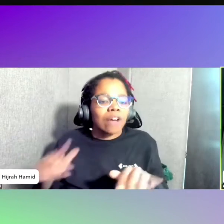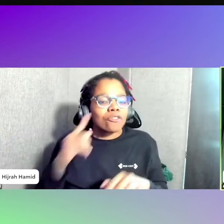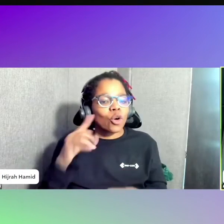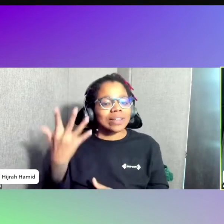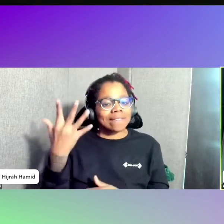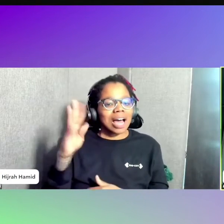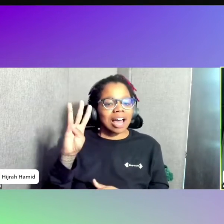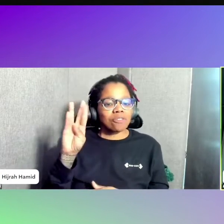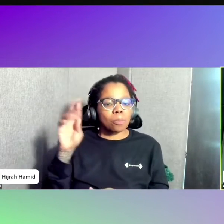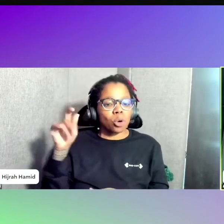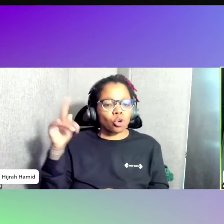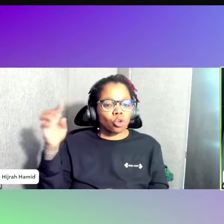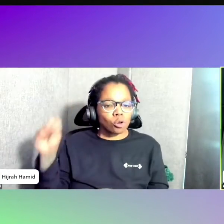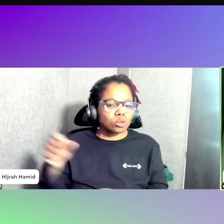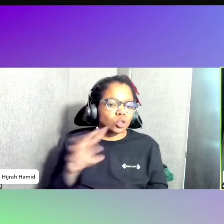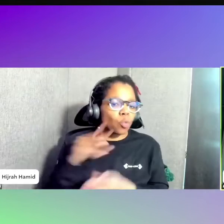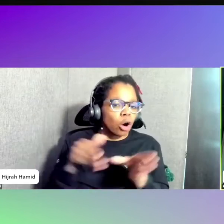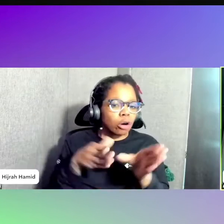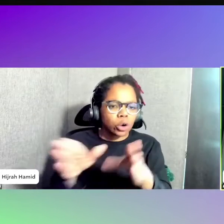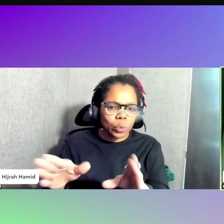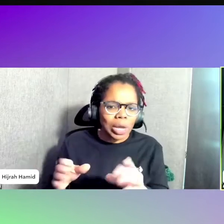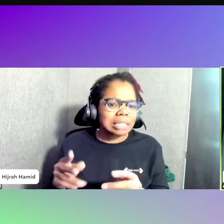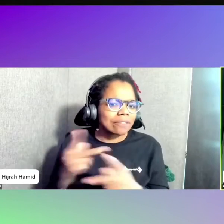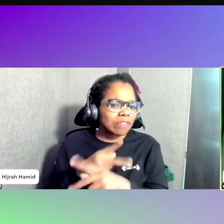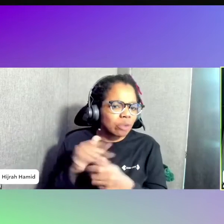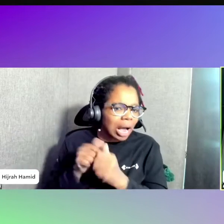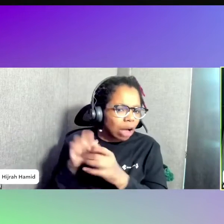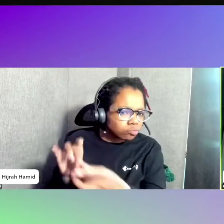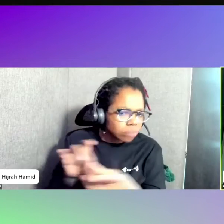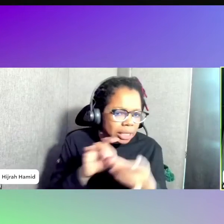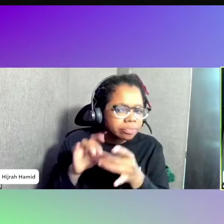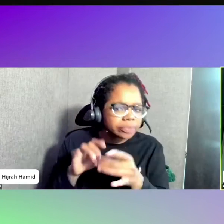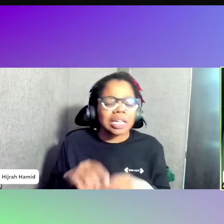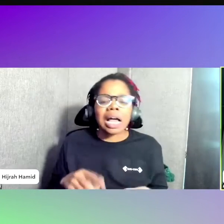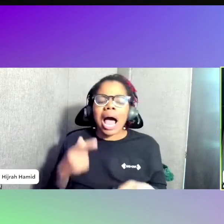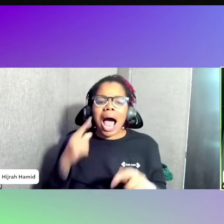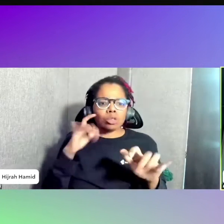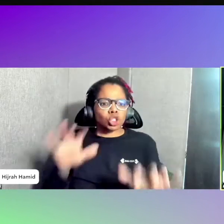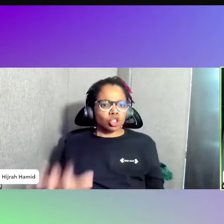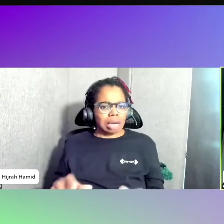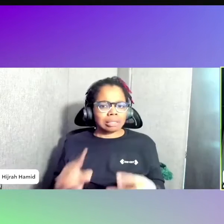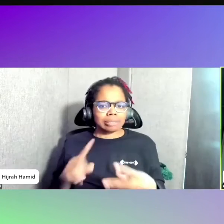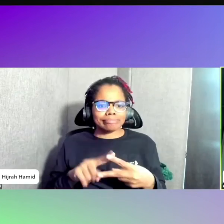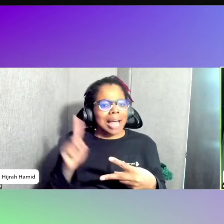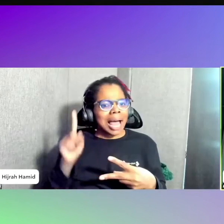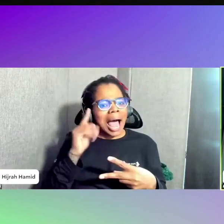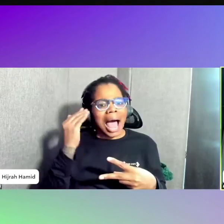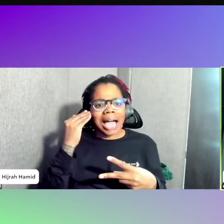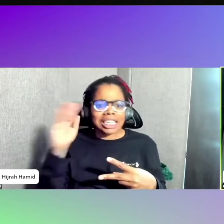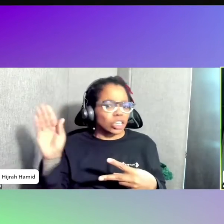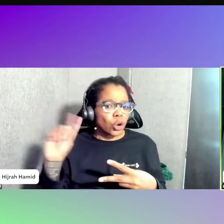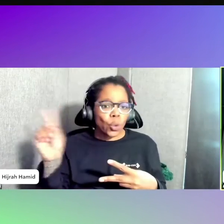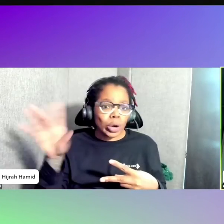wanted wanted a tactile map, and it's essentially a raised map of Boroughs and water the five basin how they relate, and it shocked me to